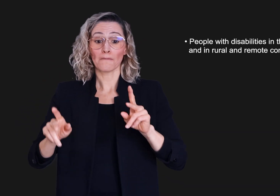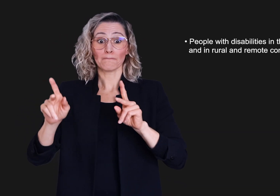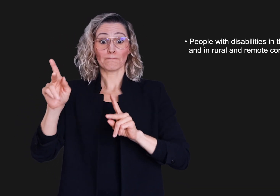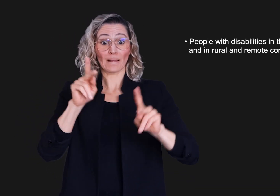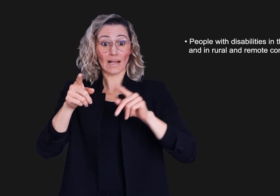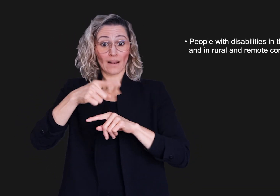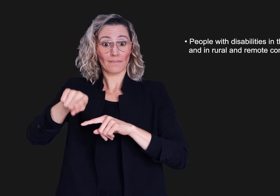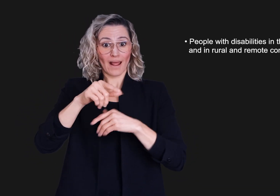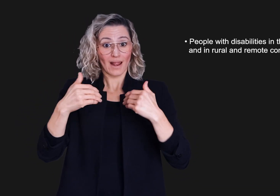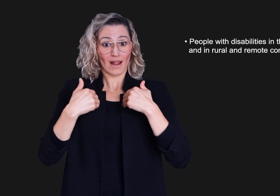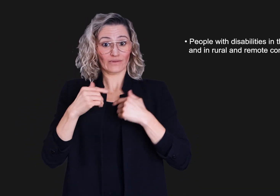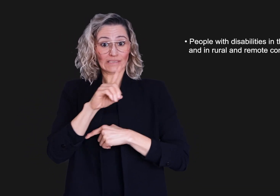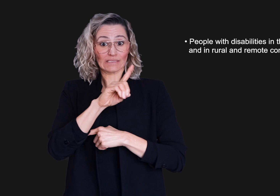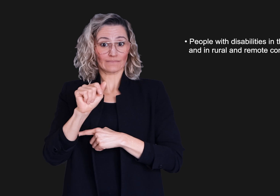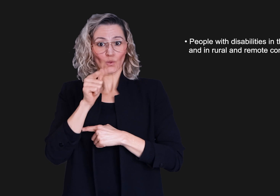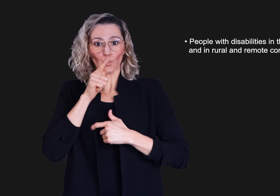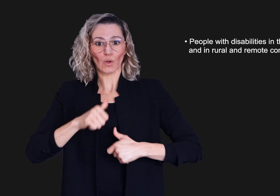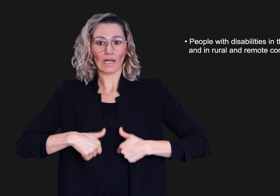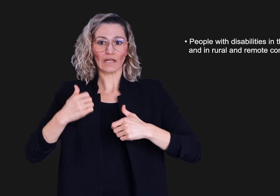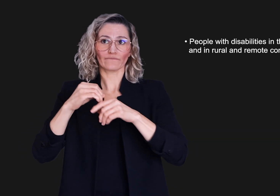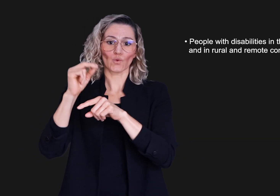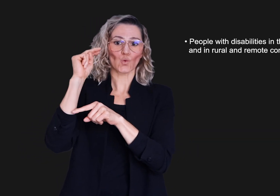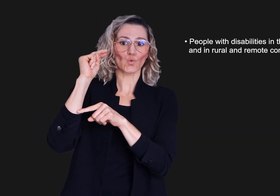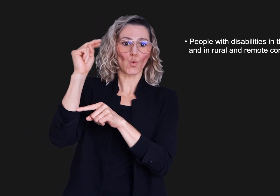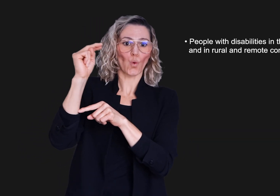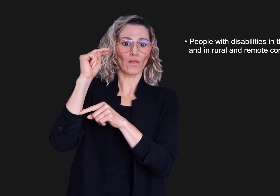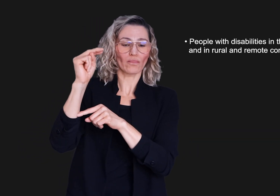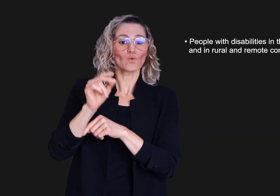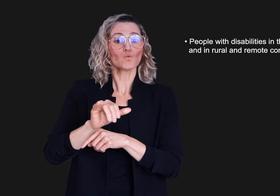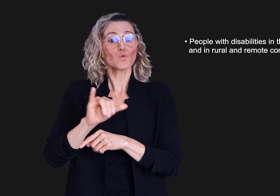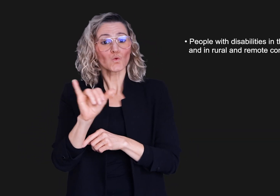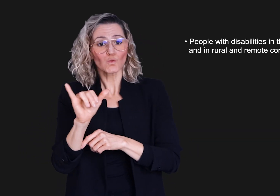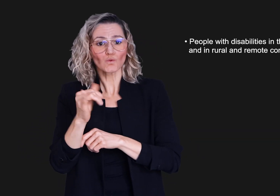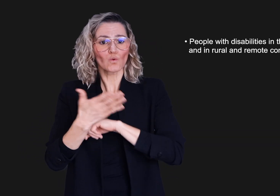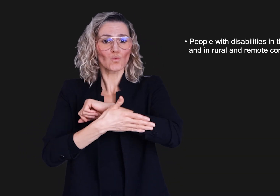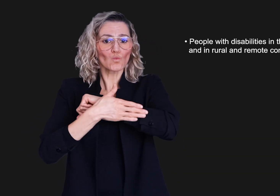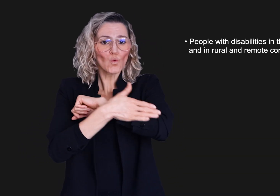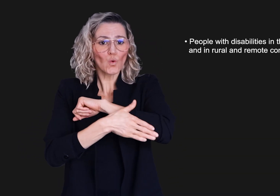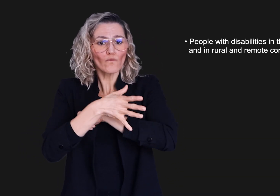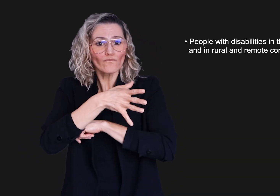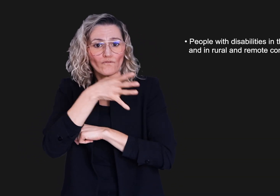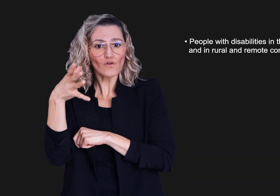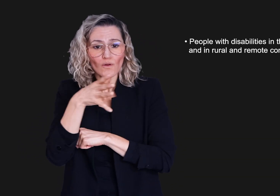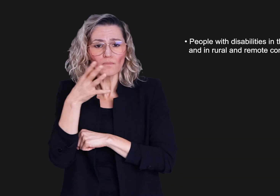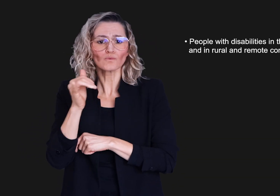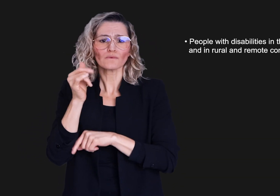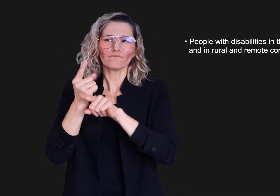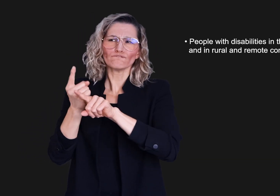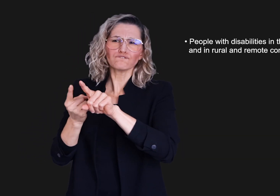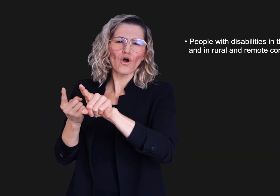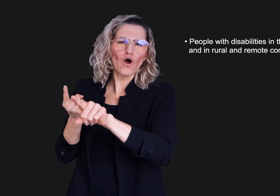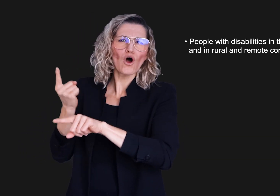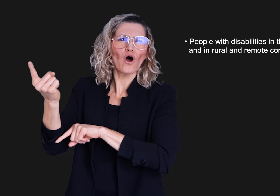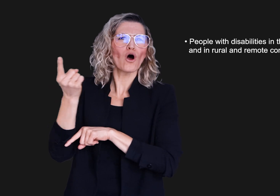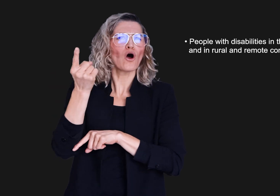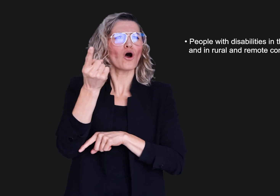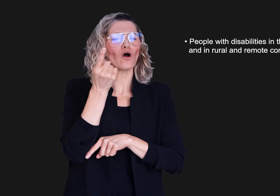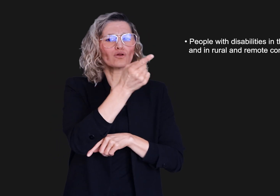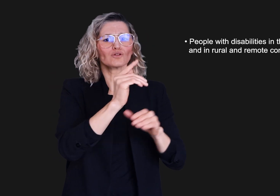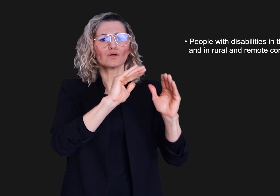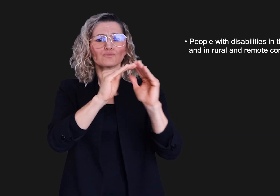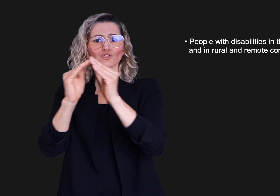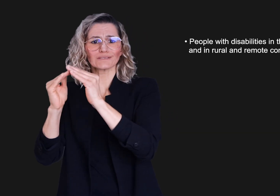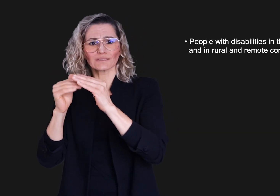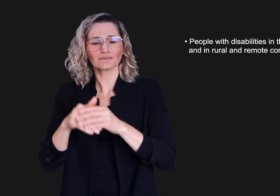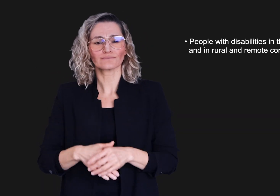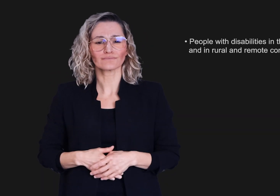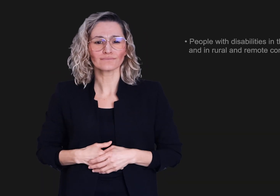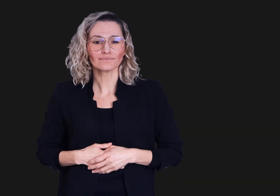• People with disabilities in the north and in rural and remote communities